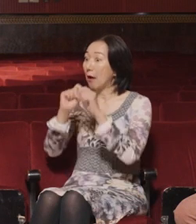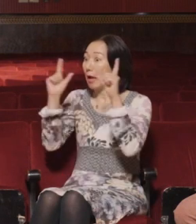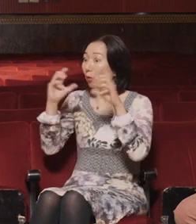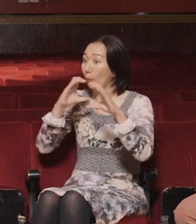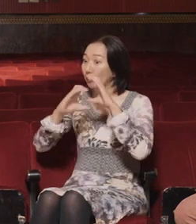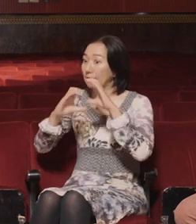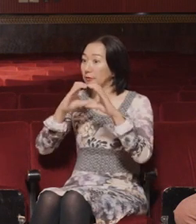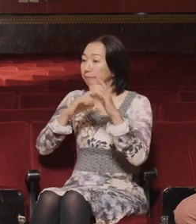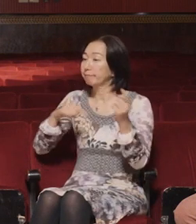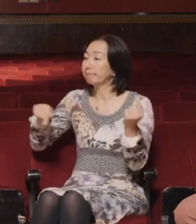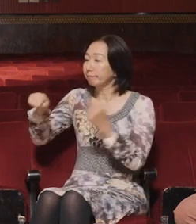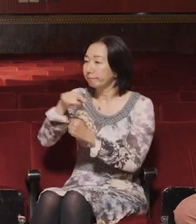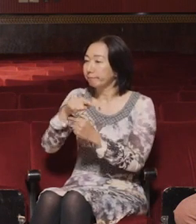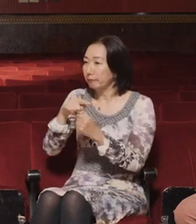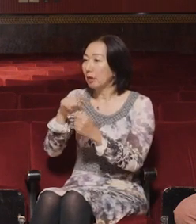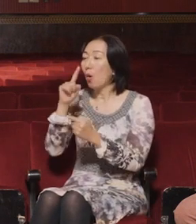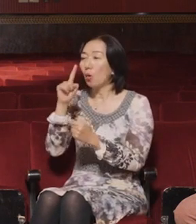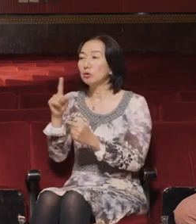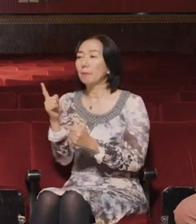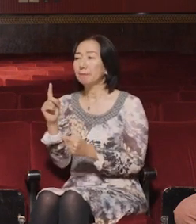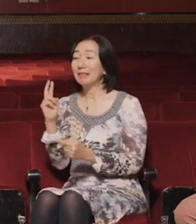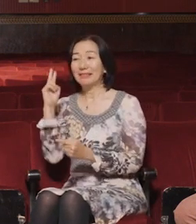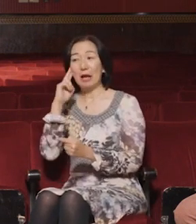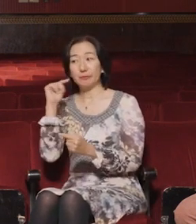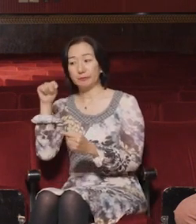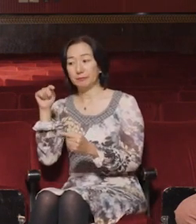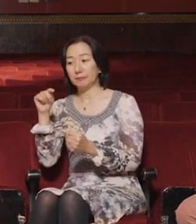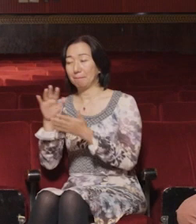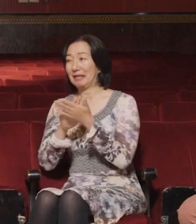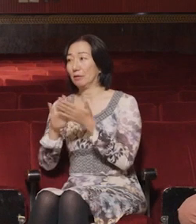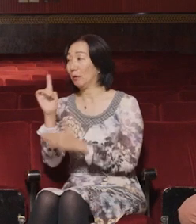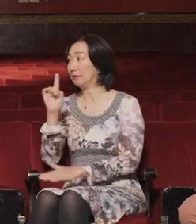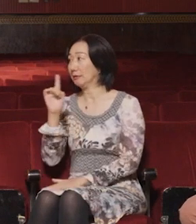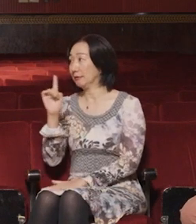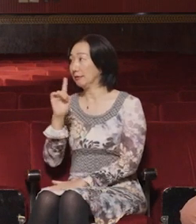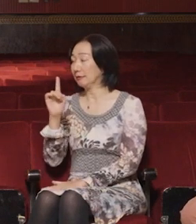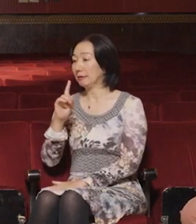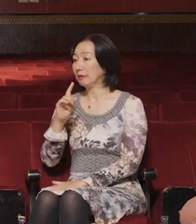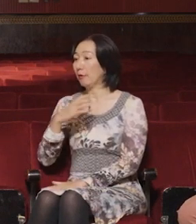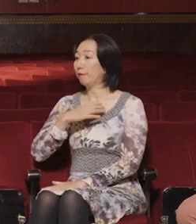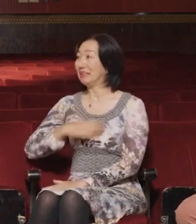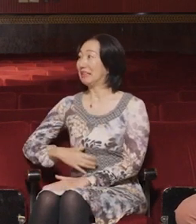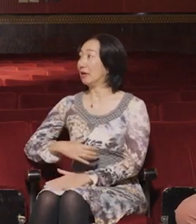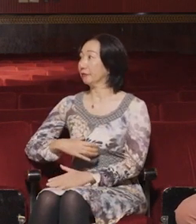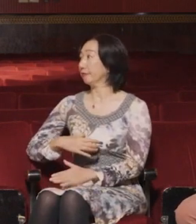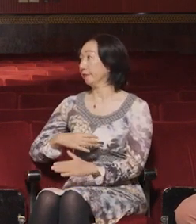It definitely means awareness of communication, within the space and also...